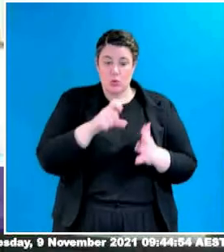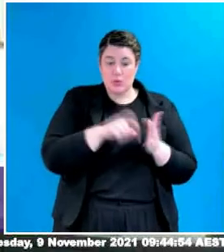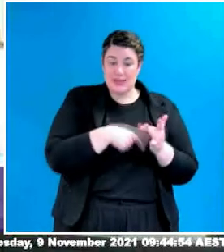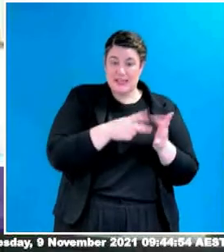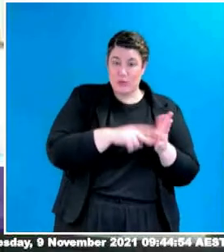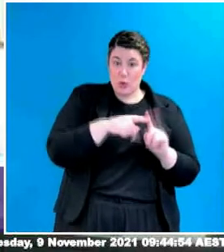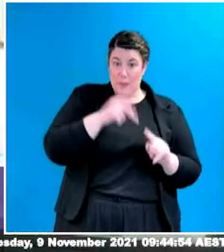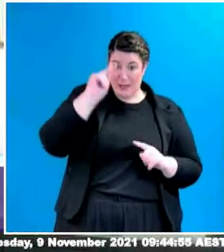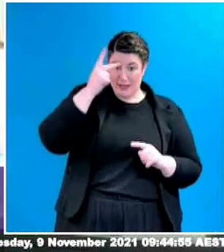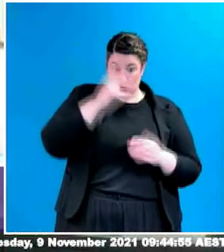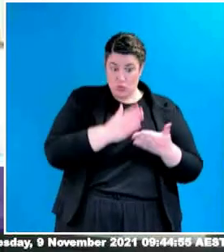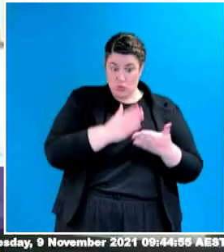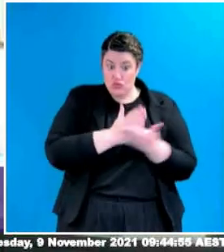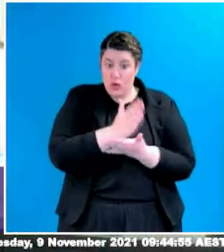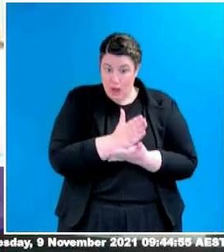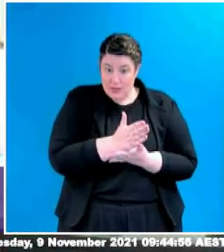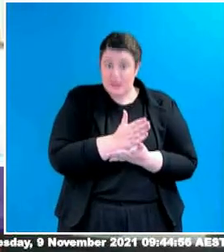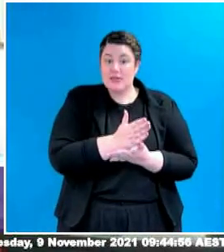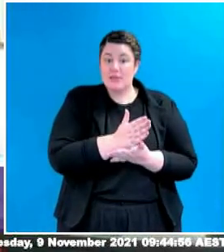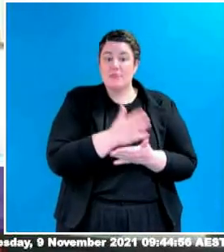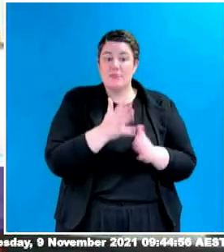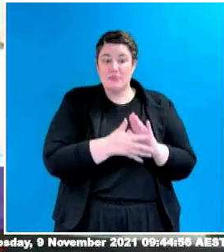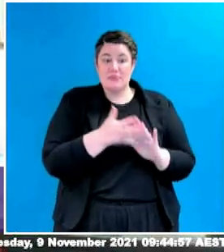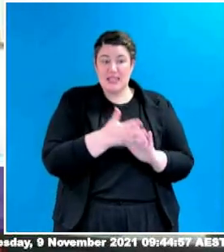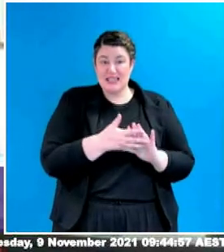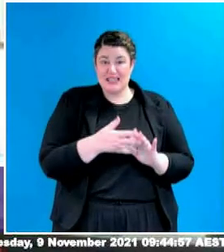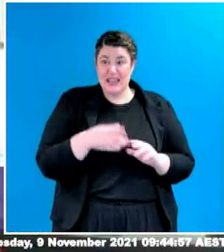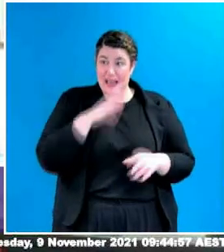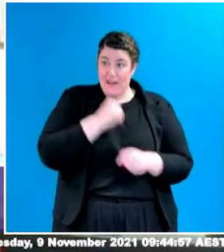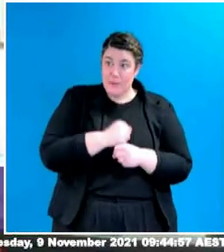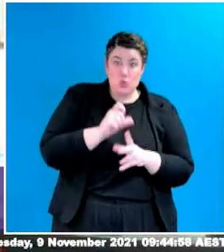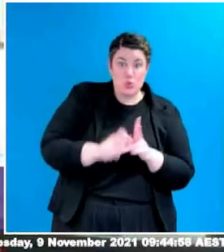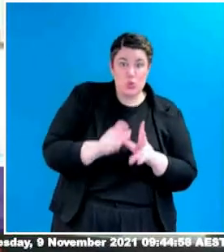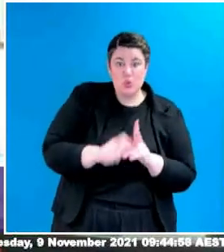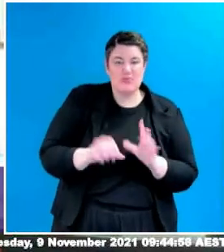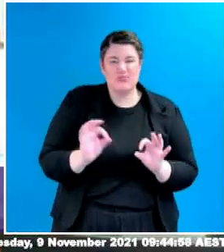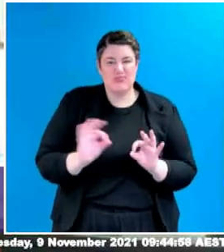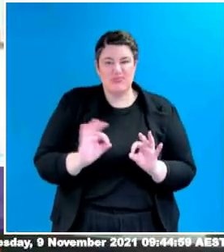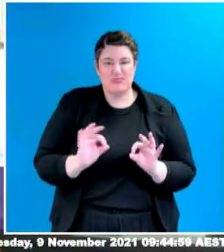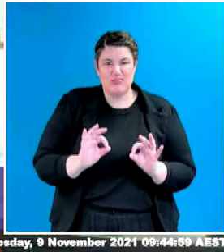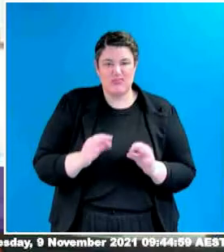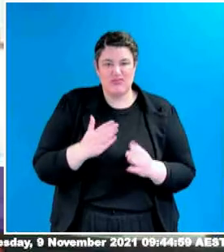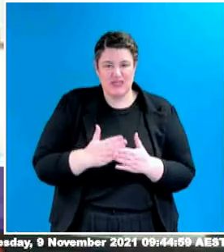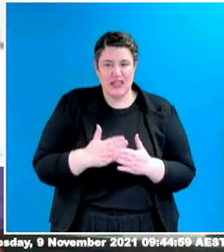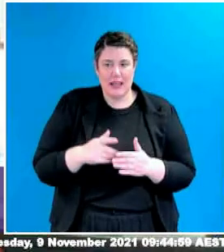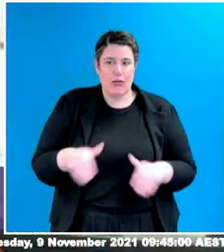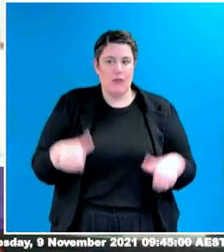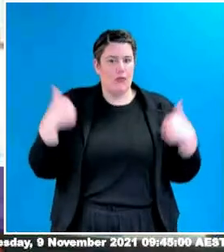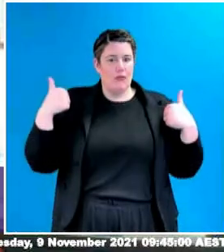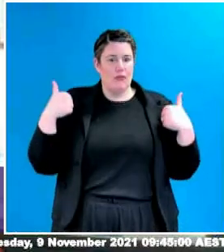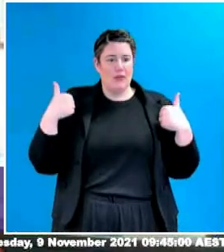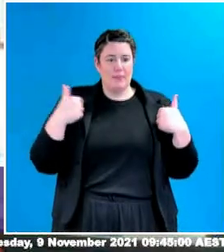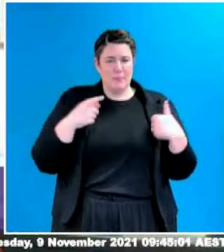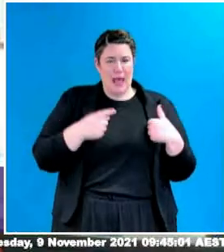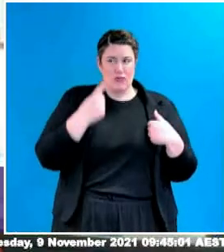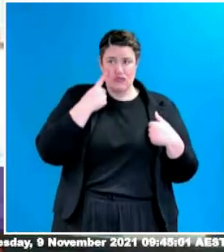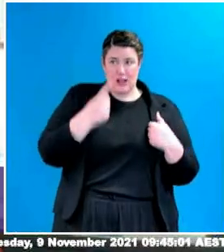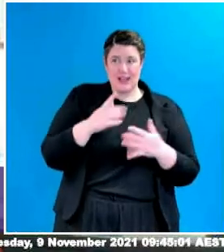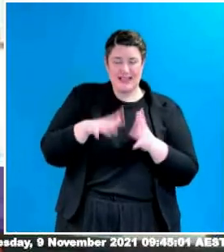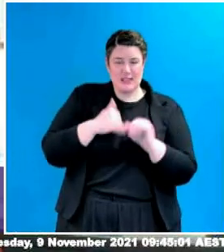complied with by simply doing very little has been debunked, hasn't it, at an international law level?